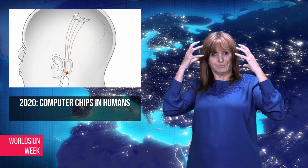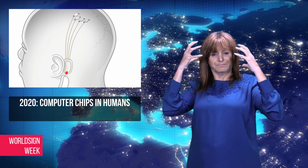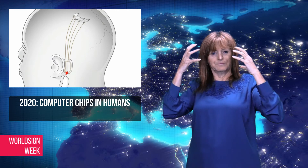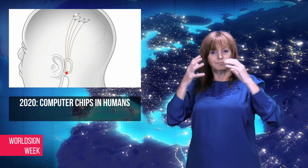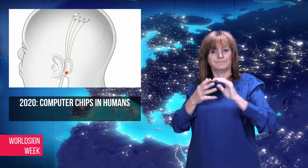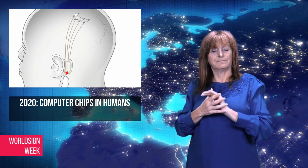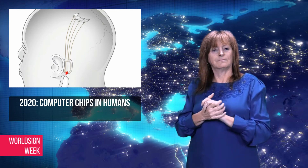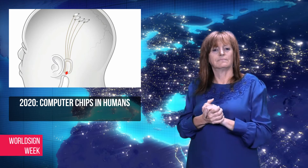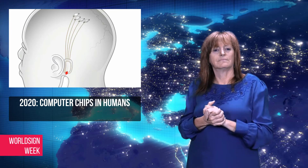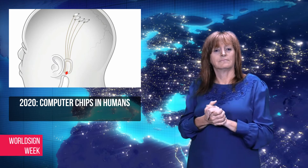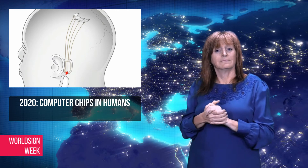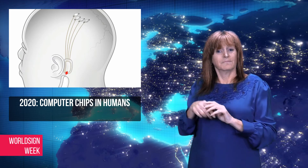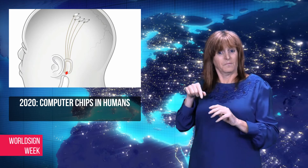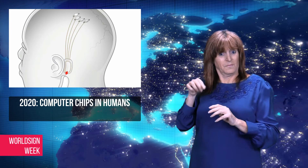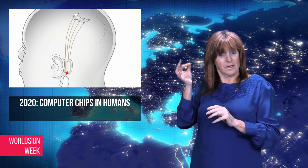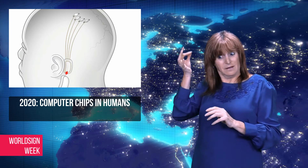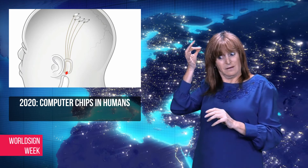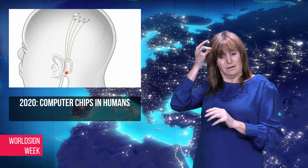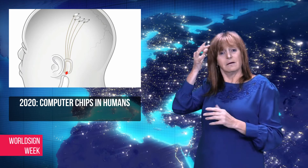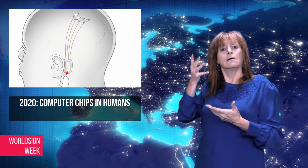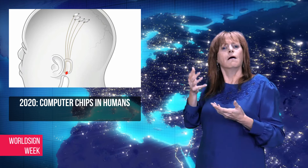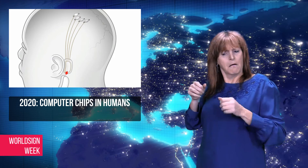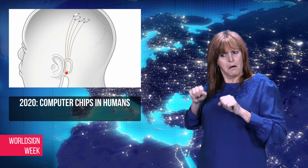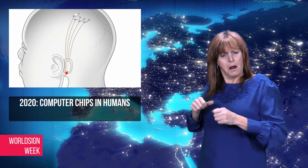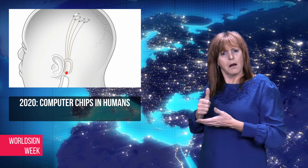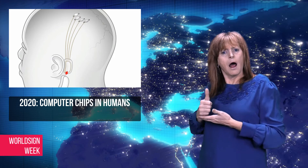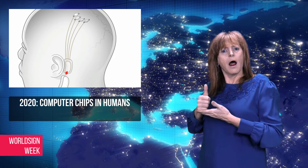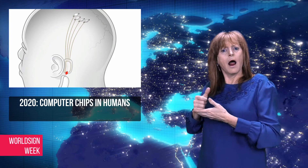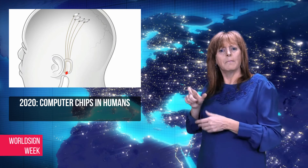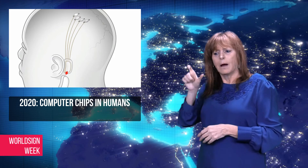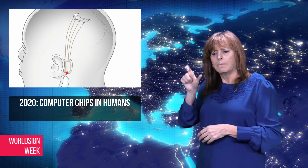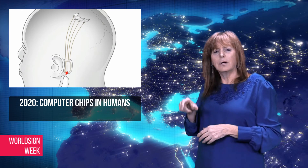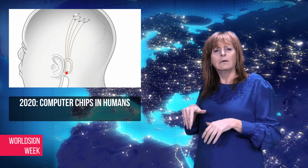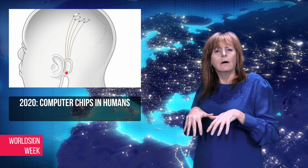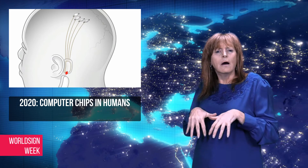brain. Possible applications could enable